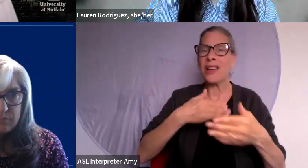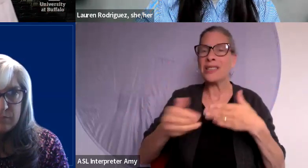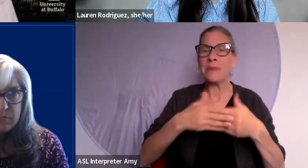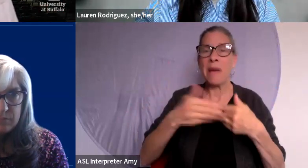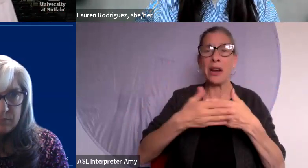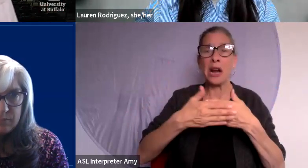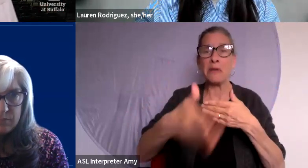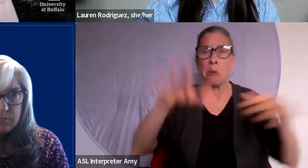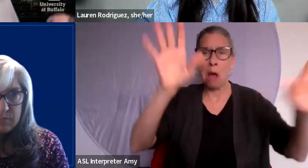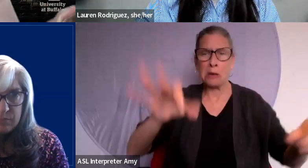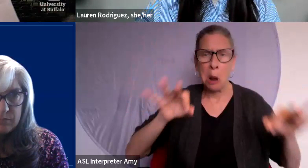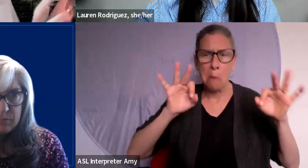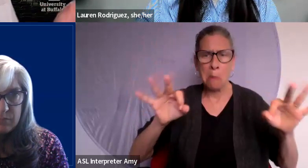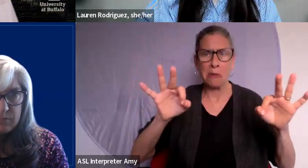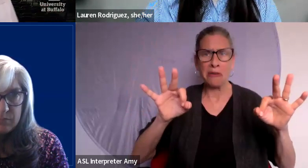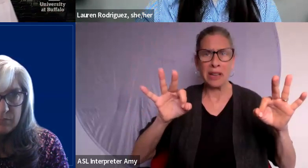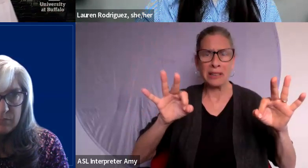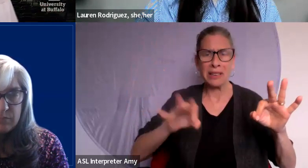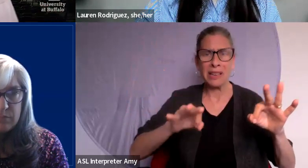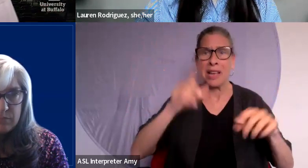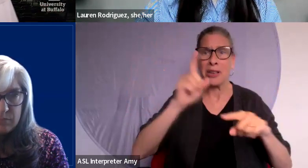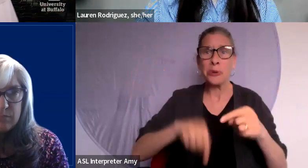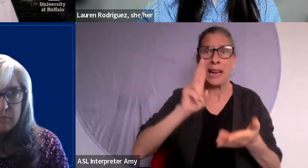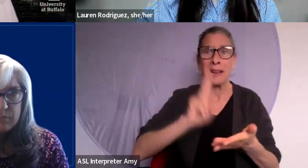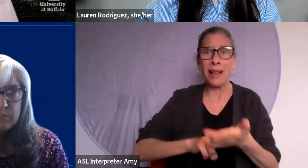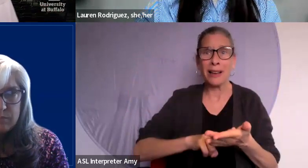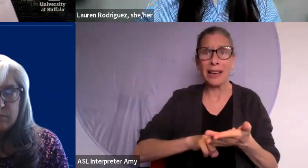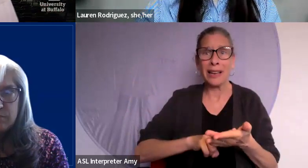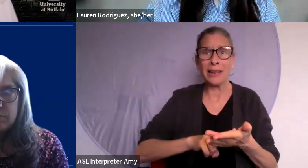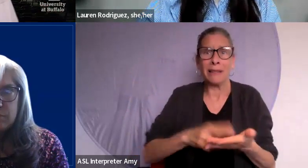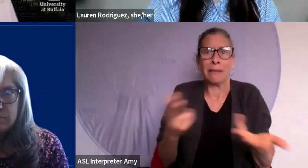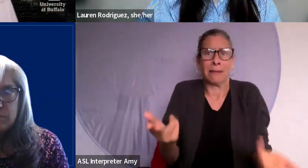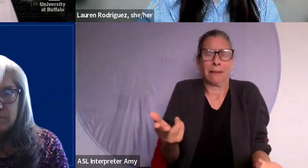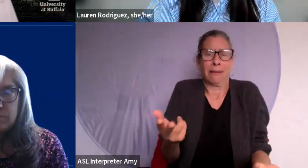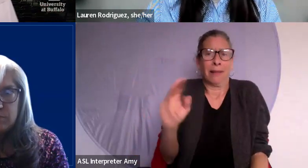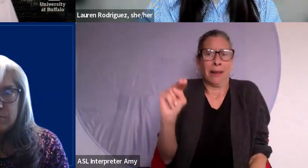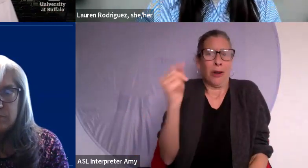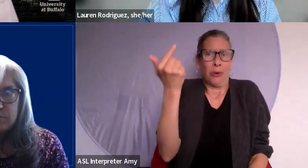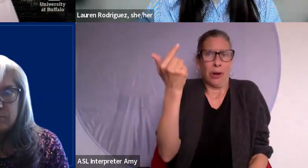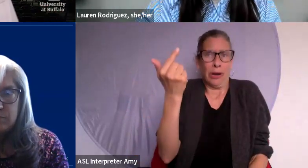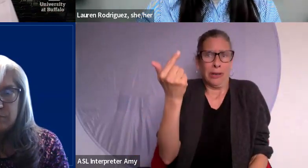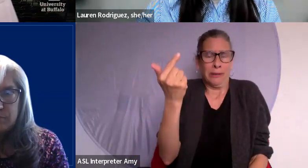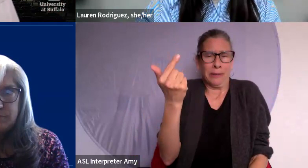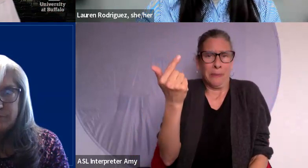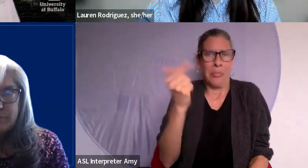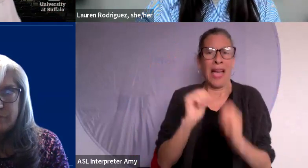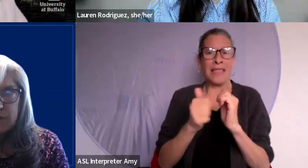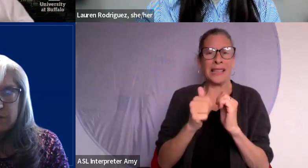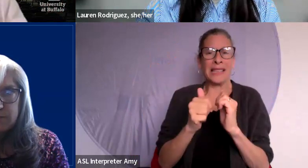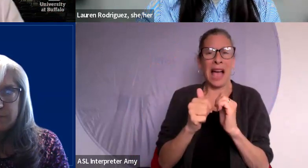perfectly accessible. That task now is inaccessible. And that's kind of the way that we frame the testing that we do as part